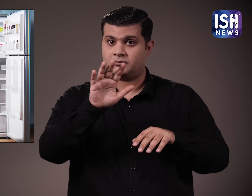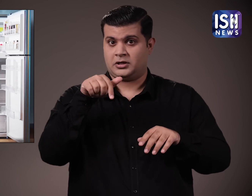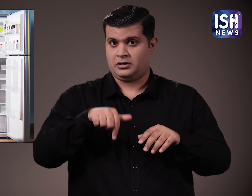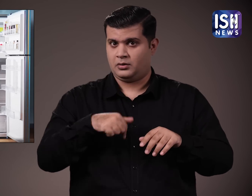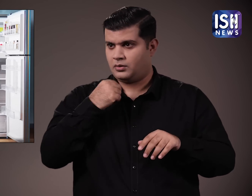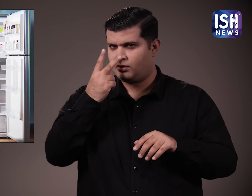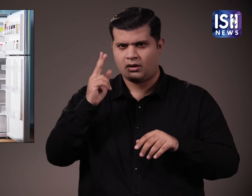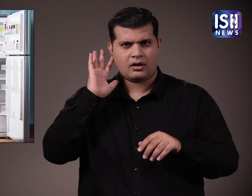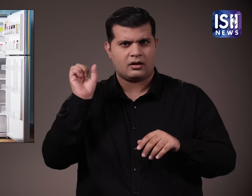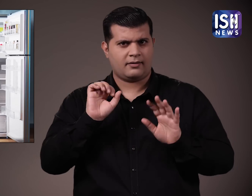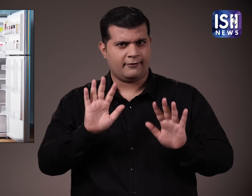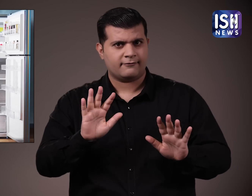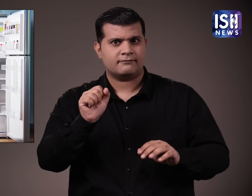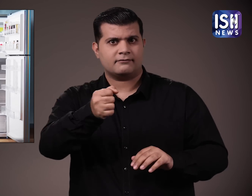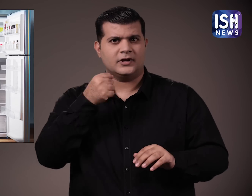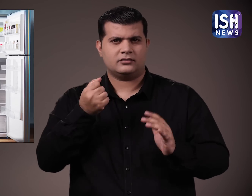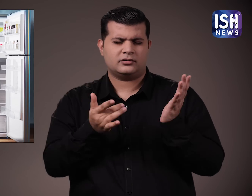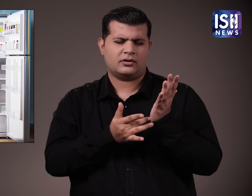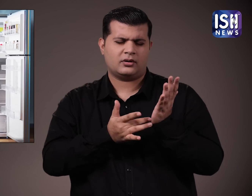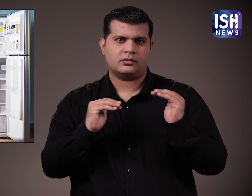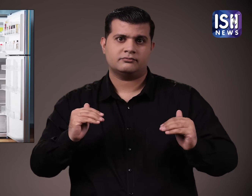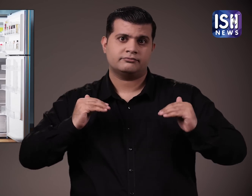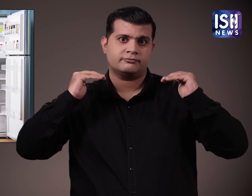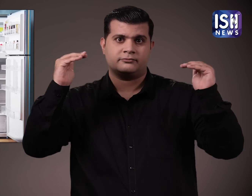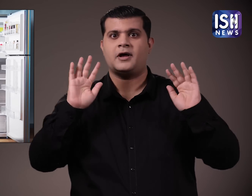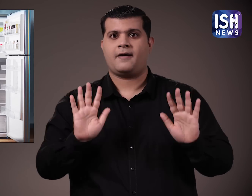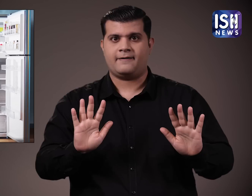There are fridges with advanced technology these days.